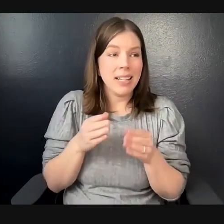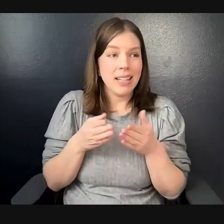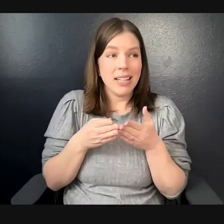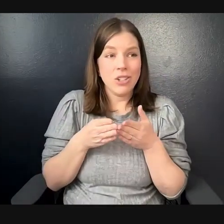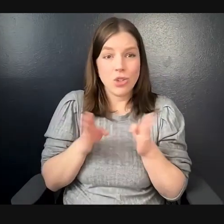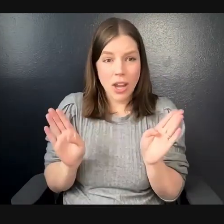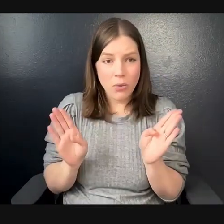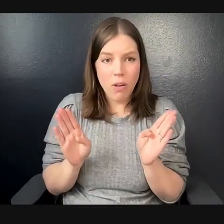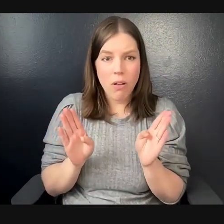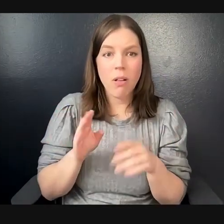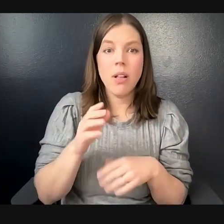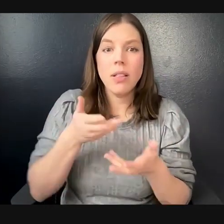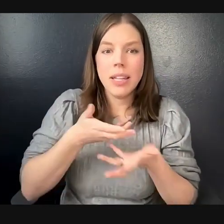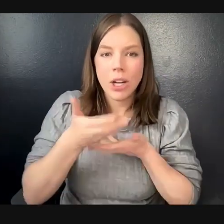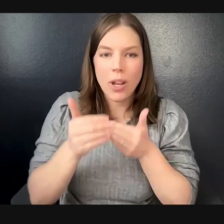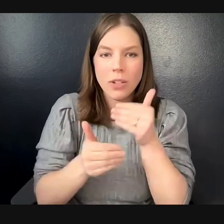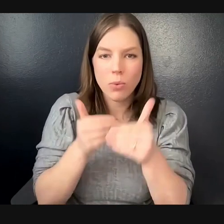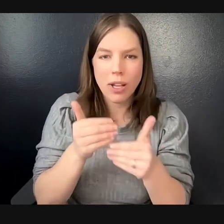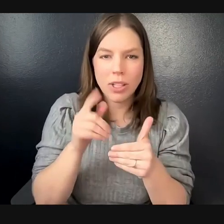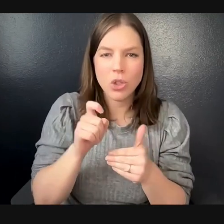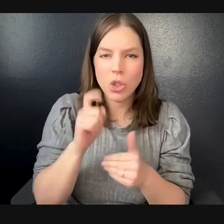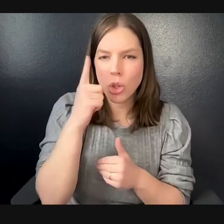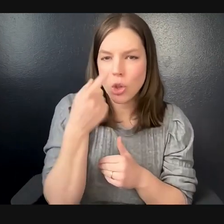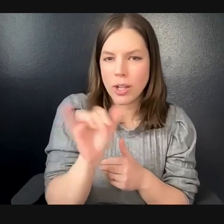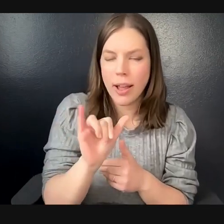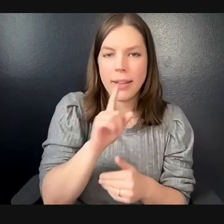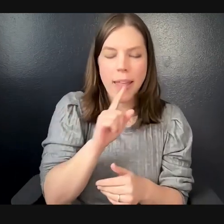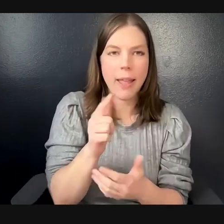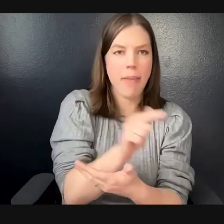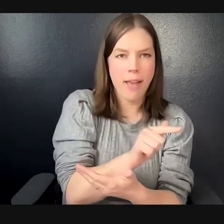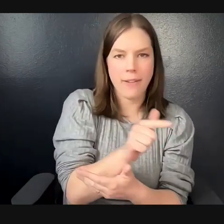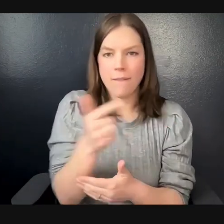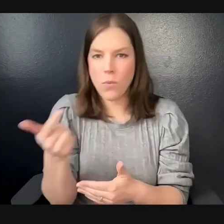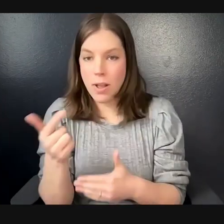In general, the interactive process should look like a back and forth process